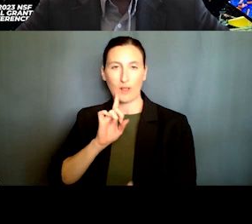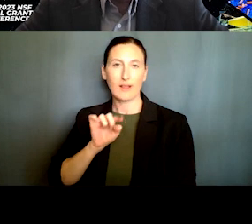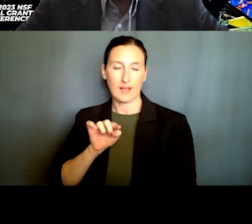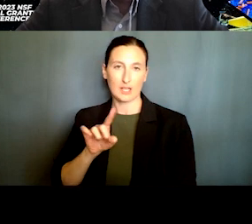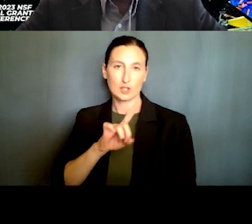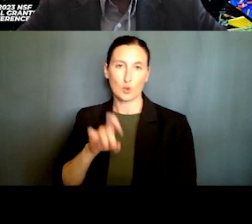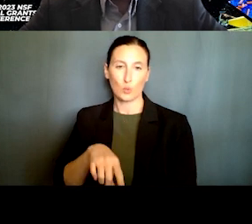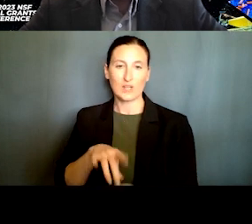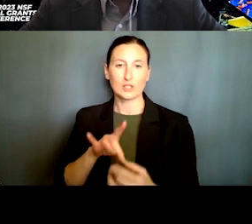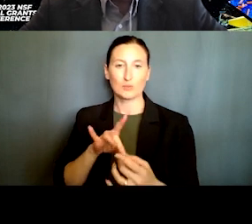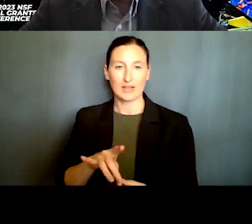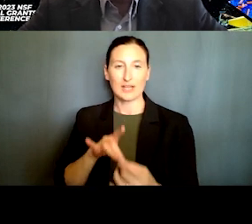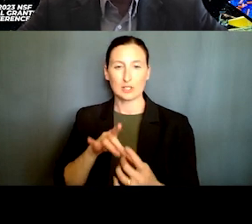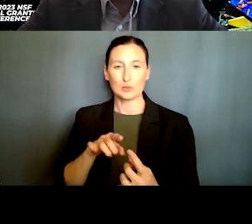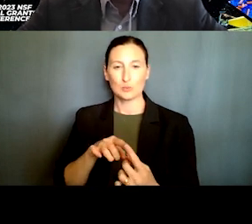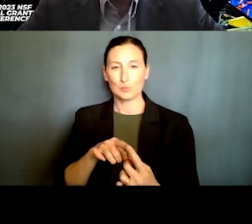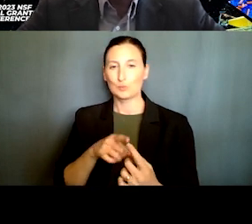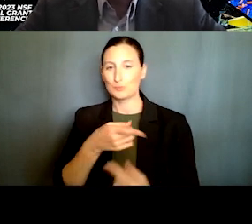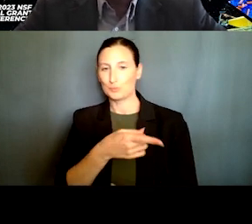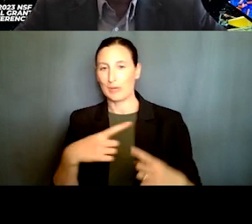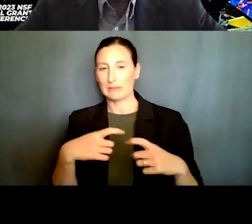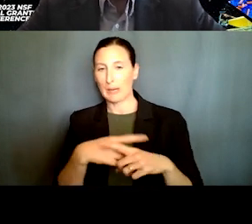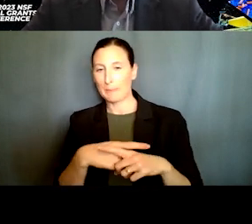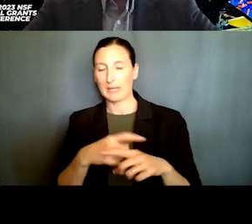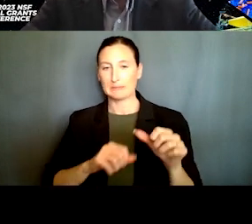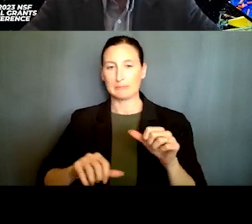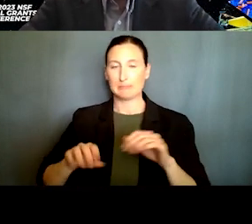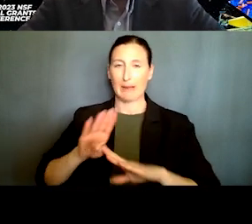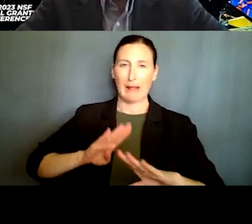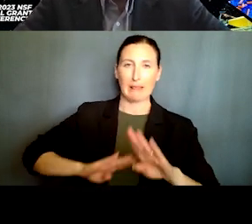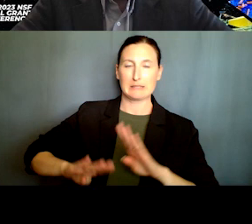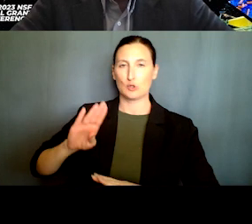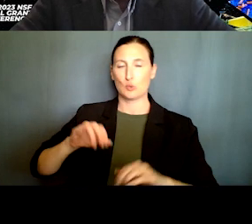about RNA function and complex biological systems. These are really large awards.